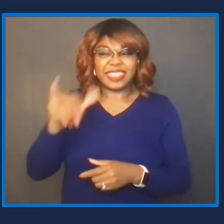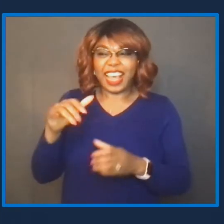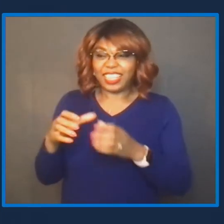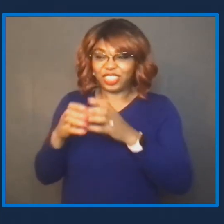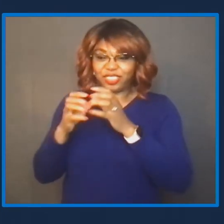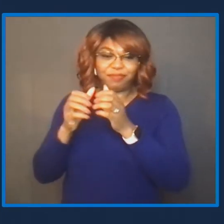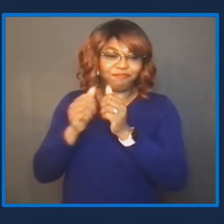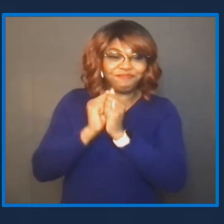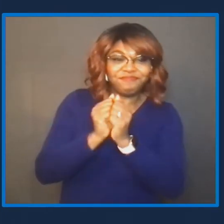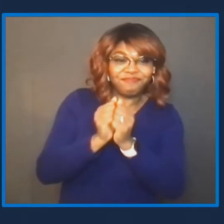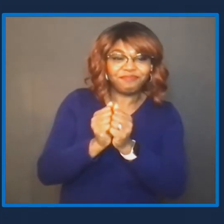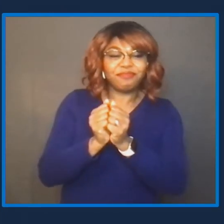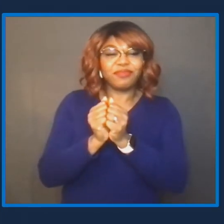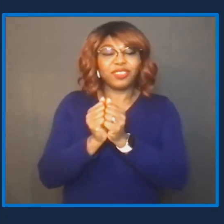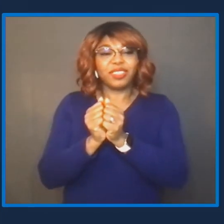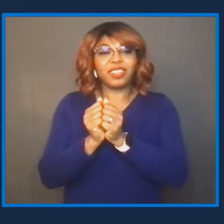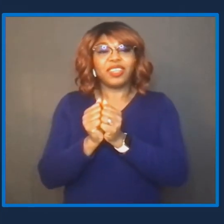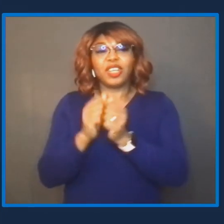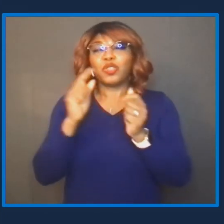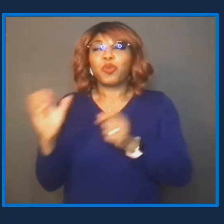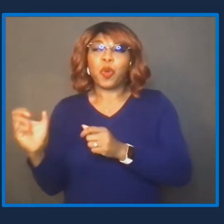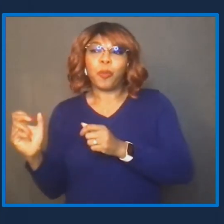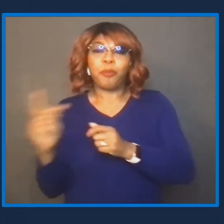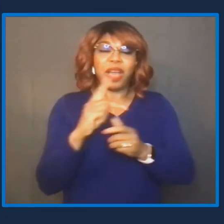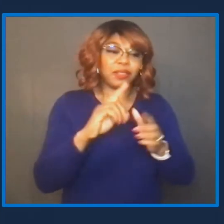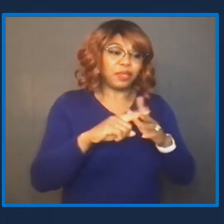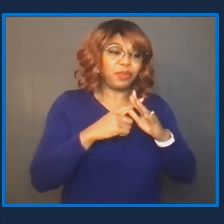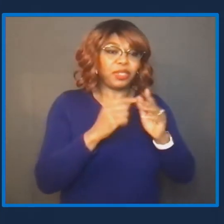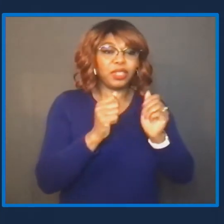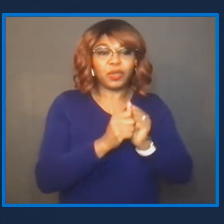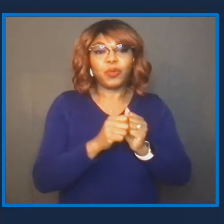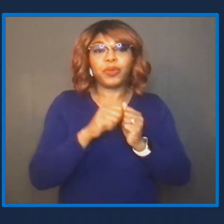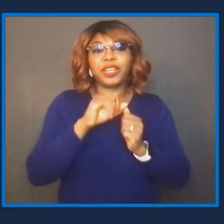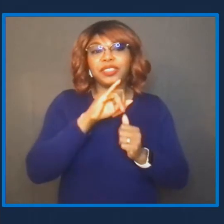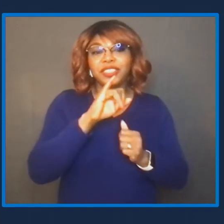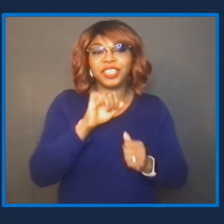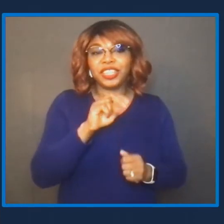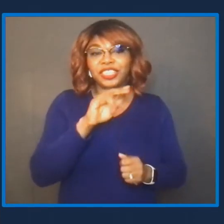and we go right back to the beginning with Jenny wearing that t-shirt, 'Nothing about us without us.'